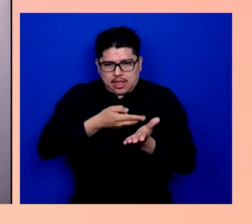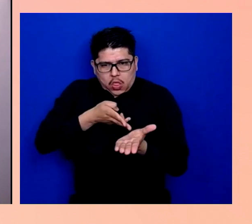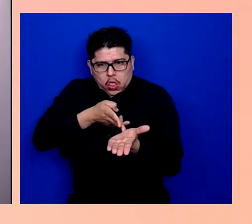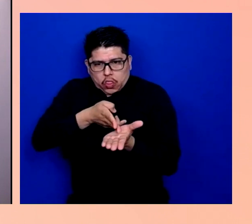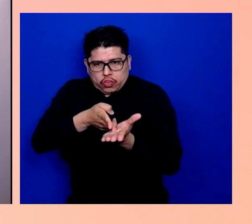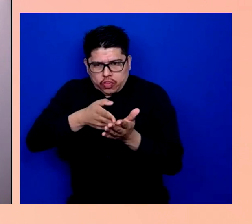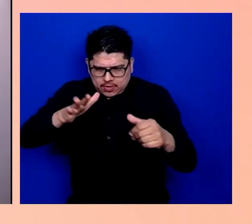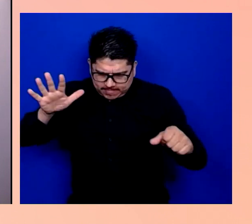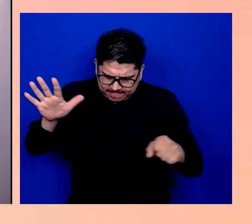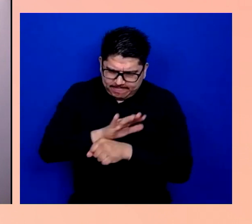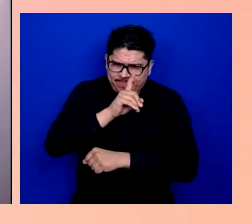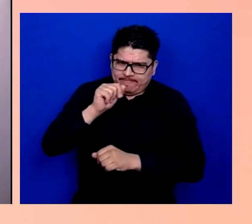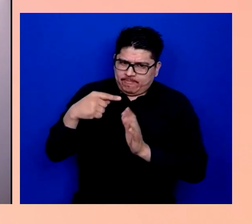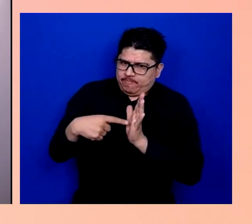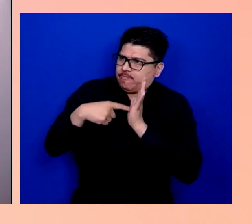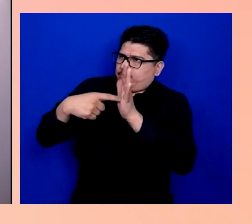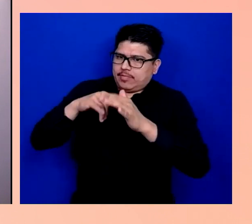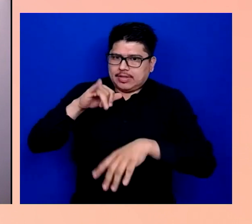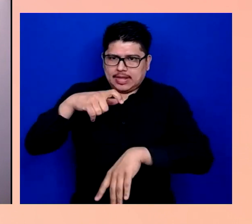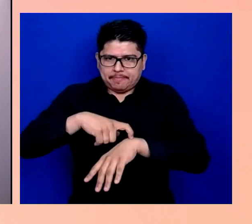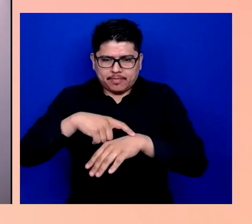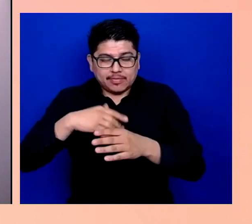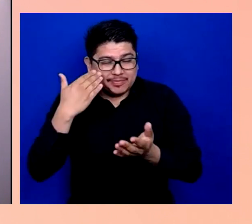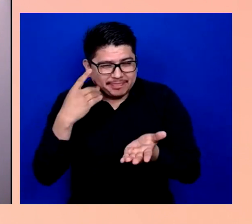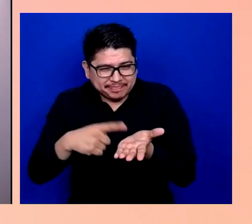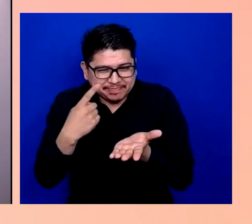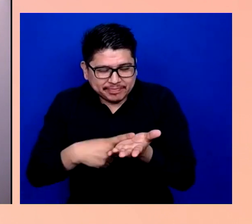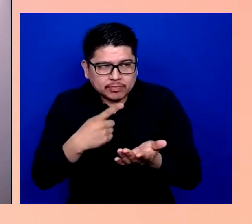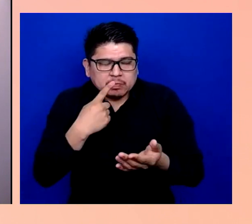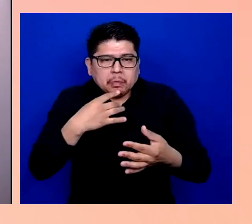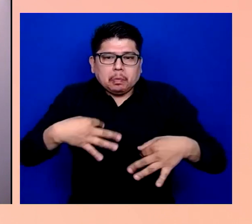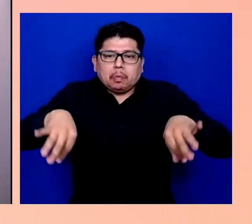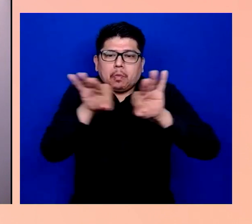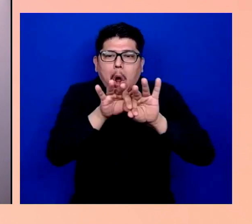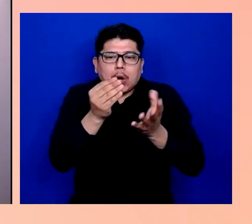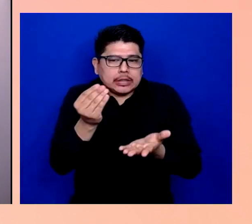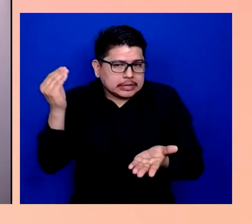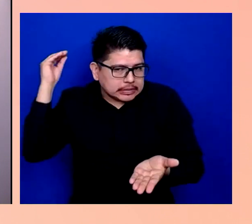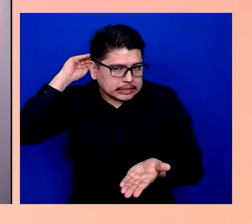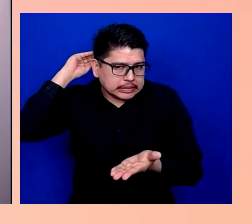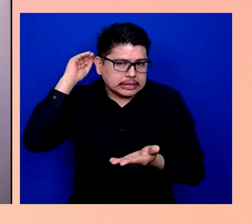It's so important to note and to credit the black feminists disability framework,